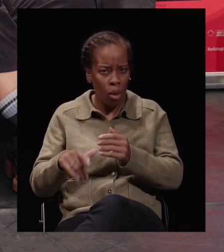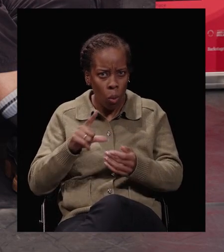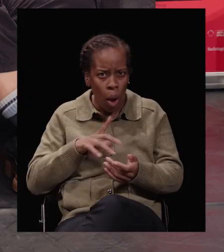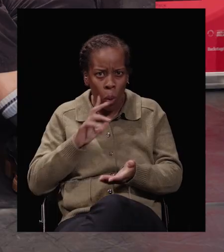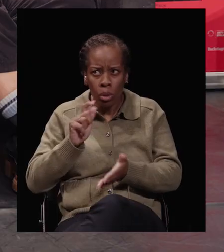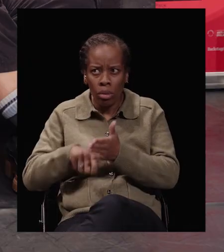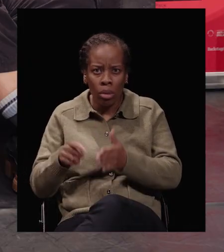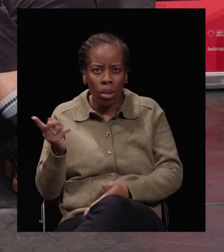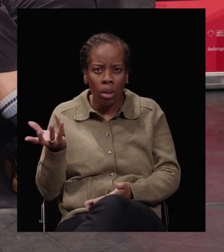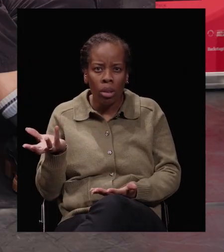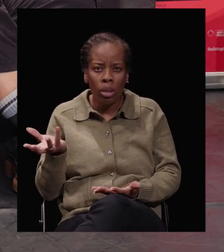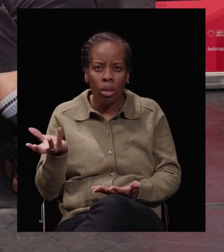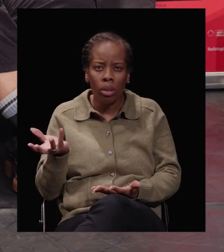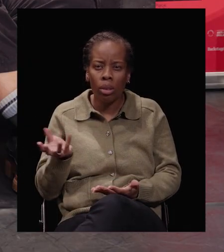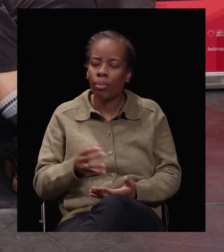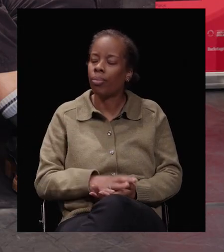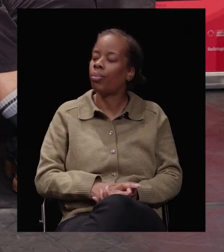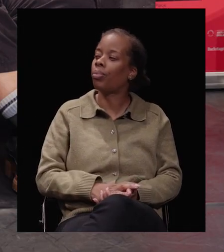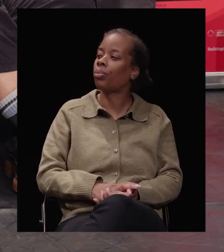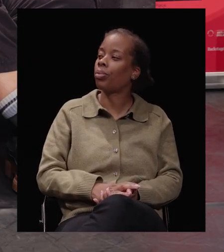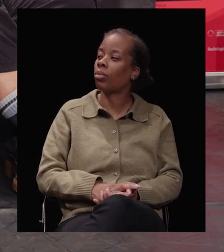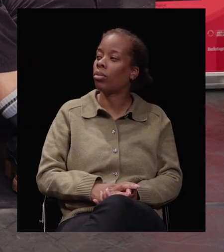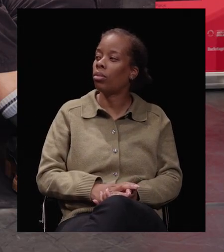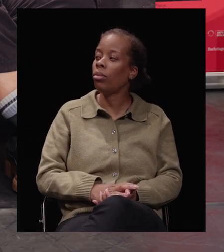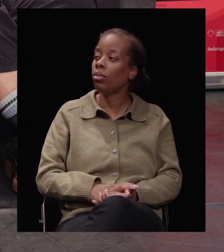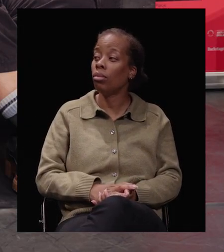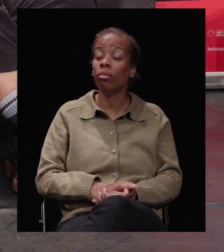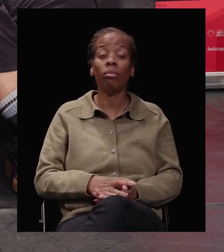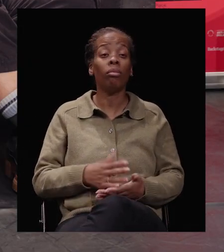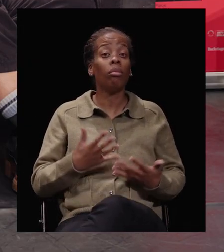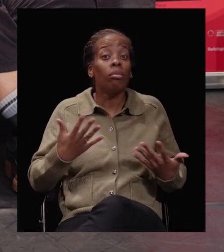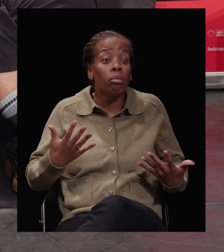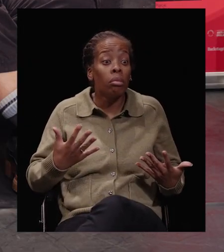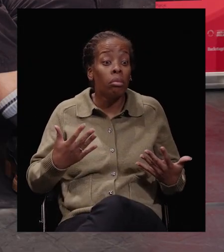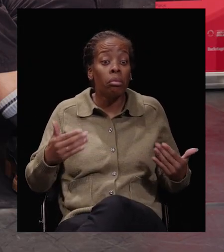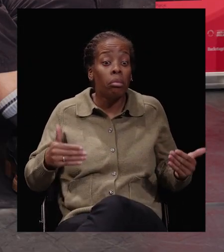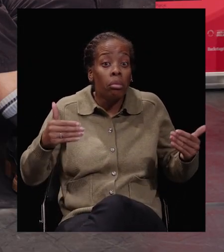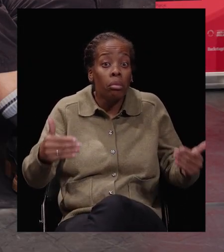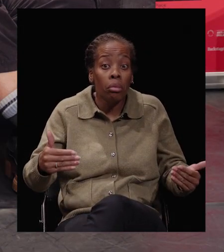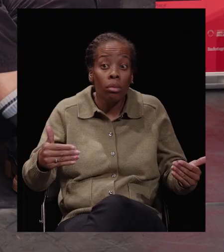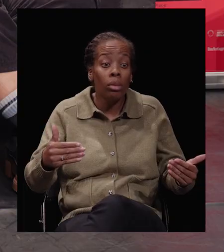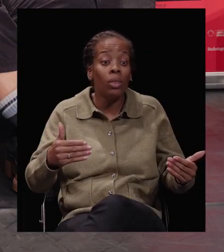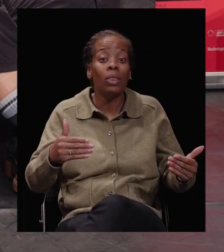But also I think whether or not you pursue then an art degree once you leave school,